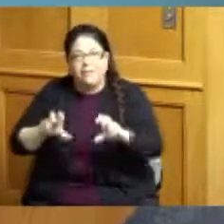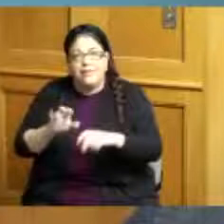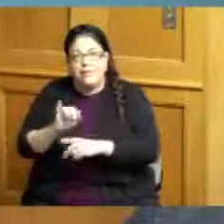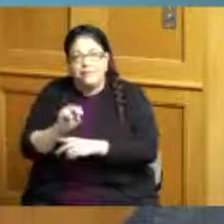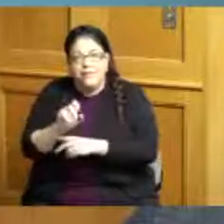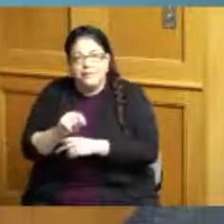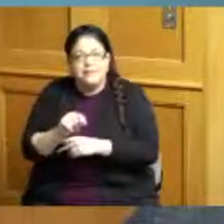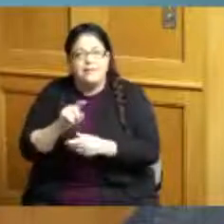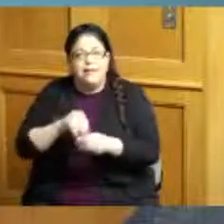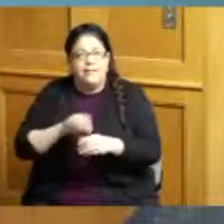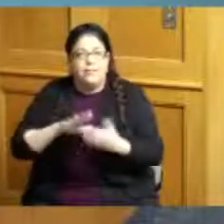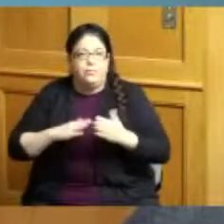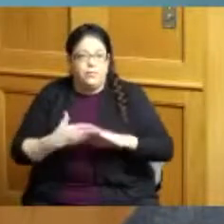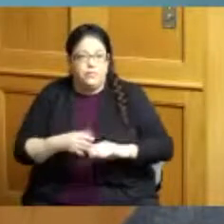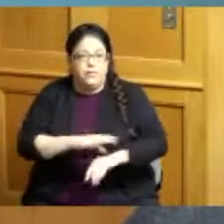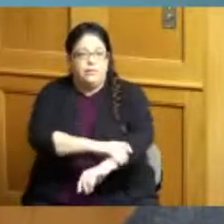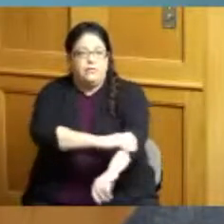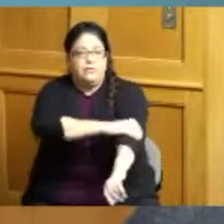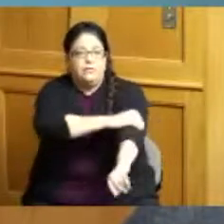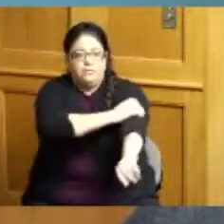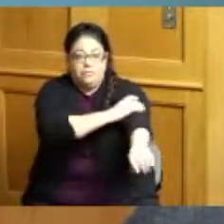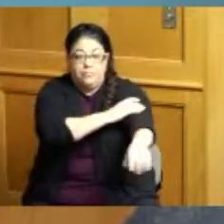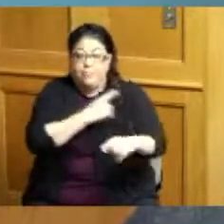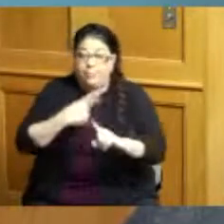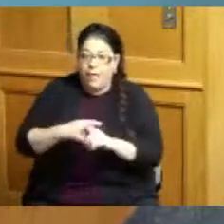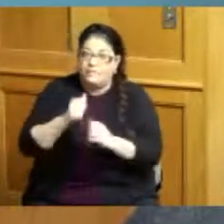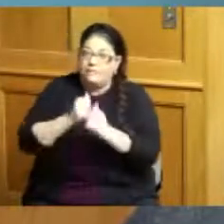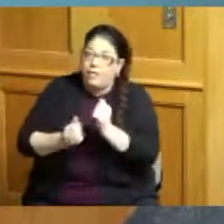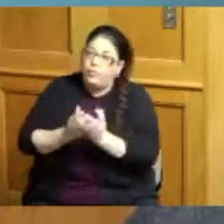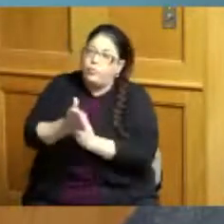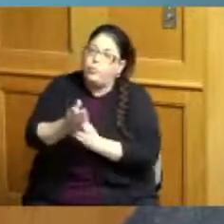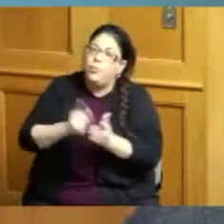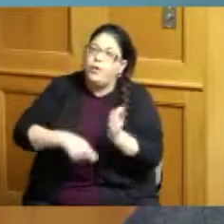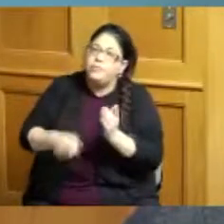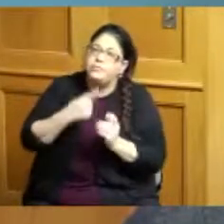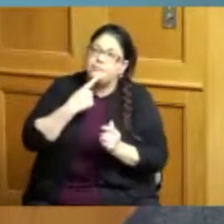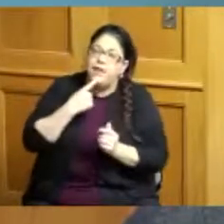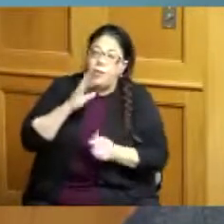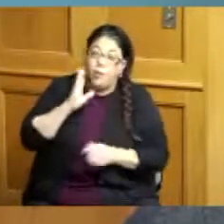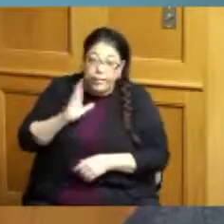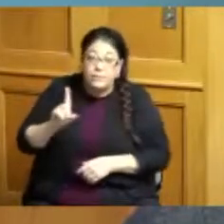that you're doing what you said you're going to do so I think this is a good compromise at